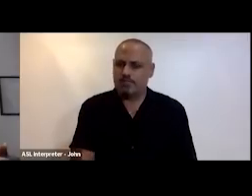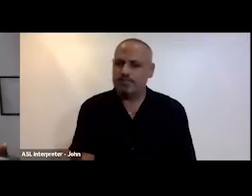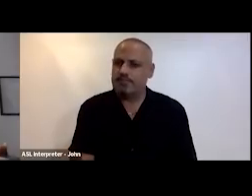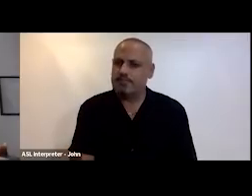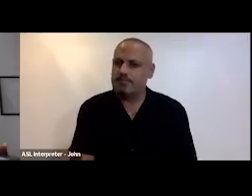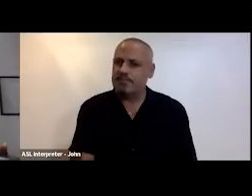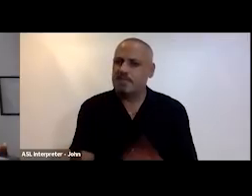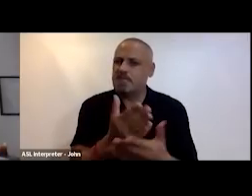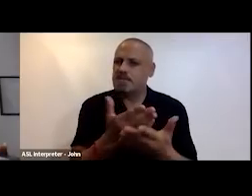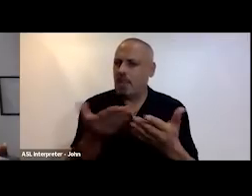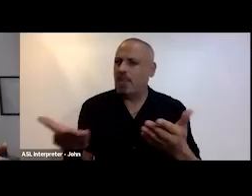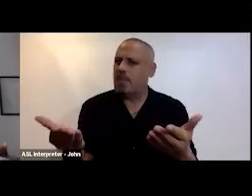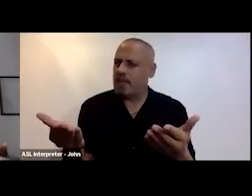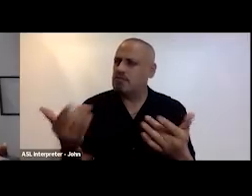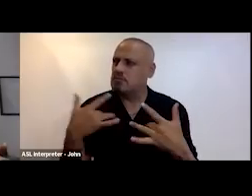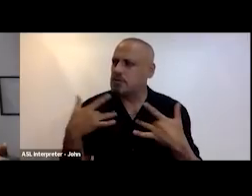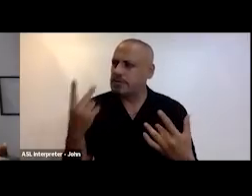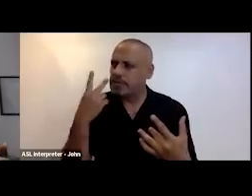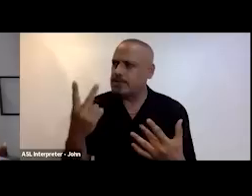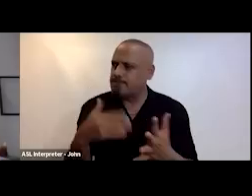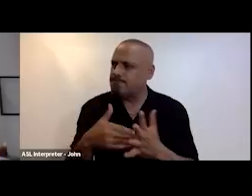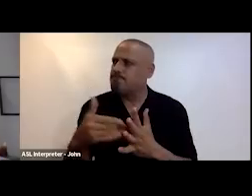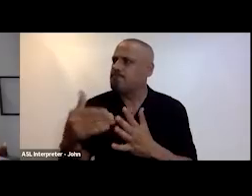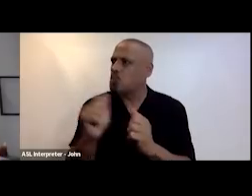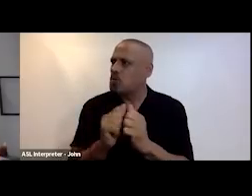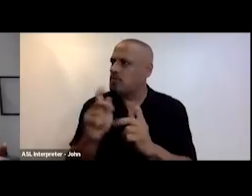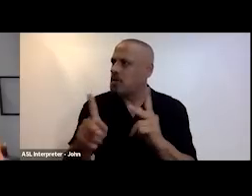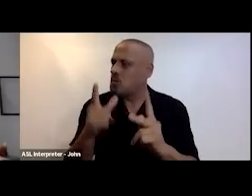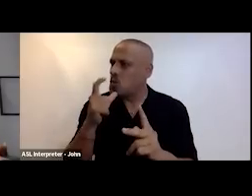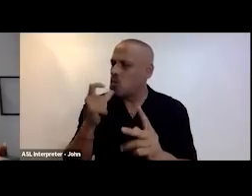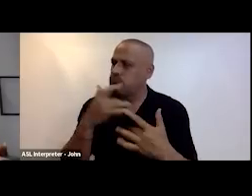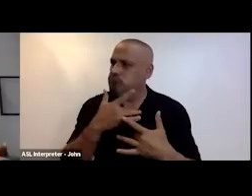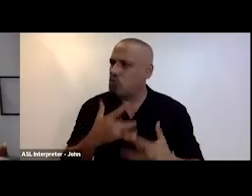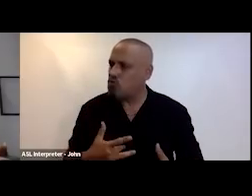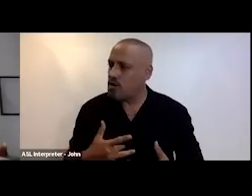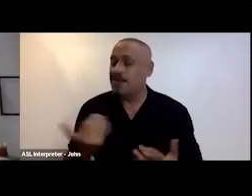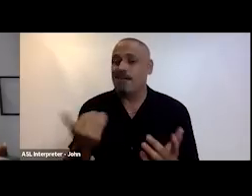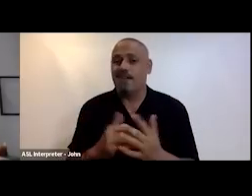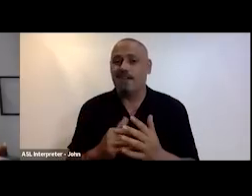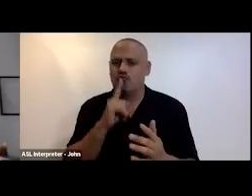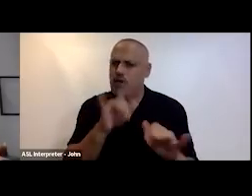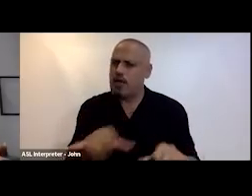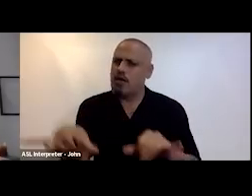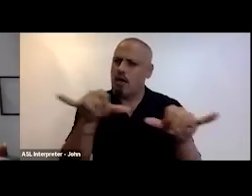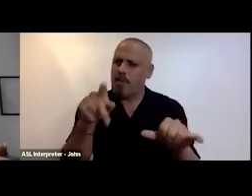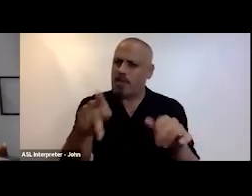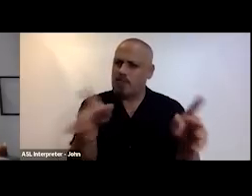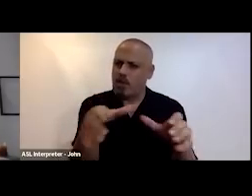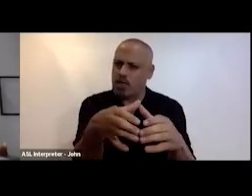Some of the things that we tend to see a lot with folks that are very depressed, and again, this is super common within this population,